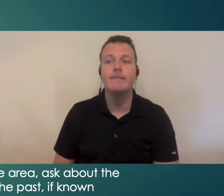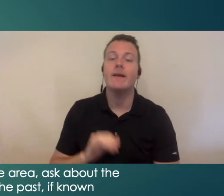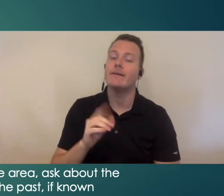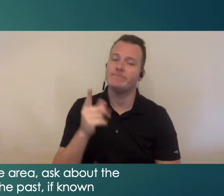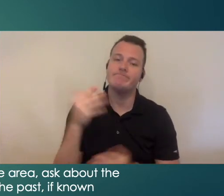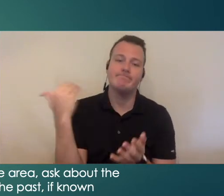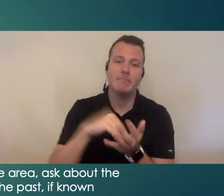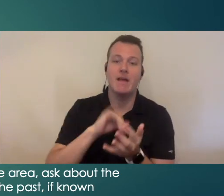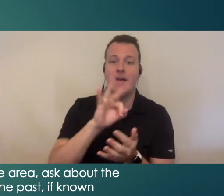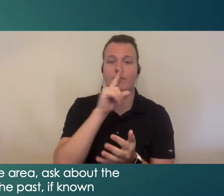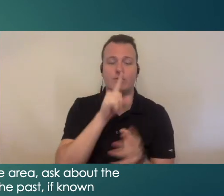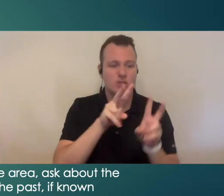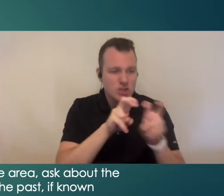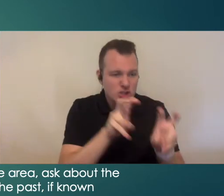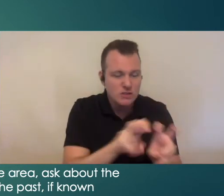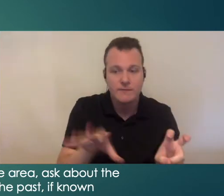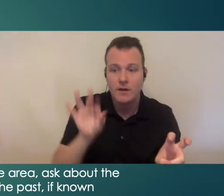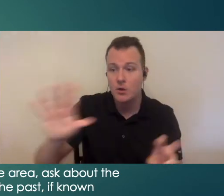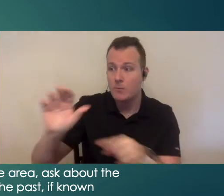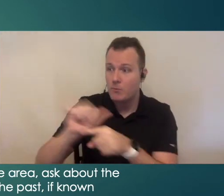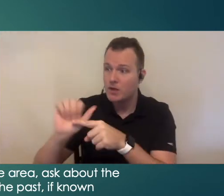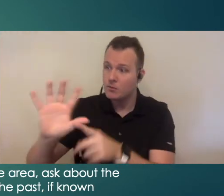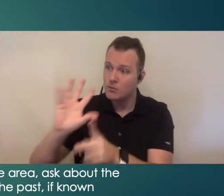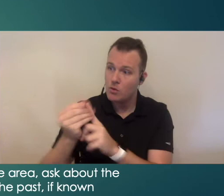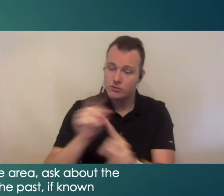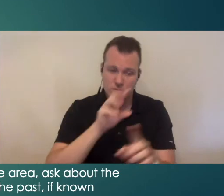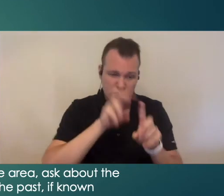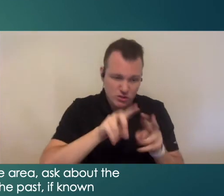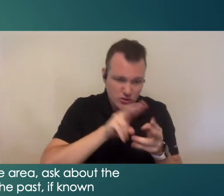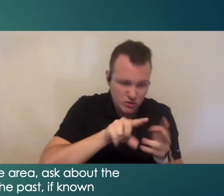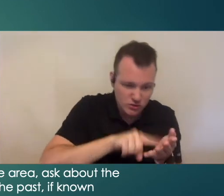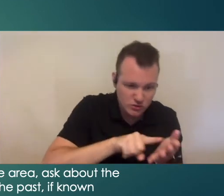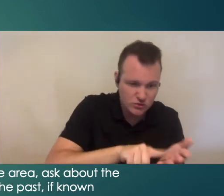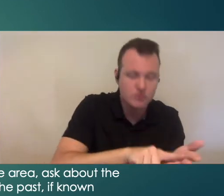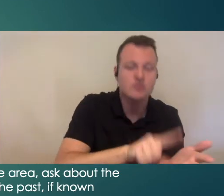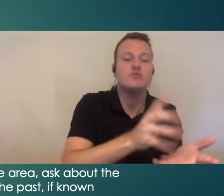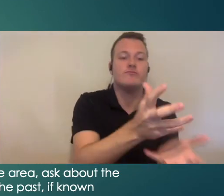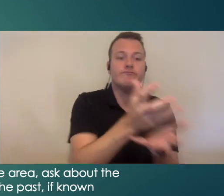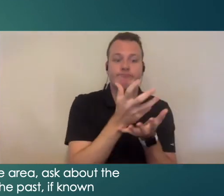culture, the better you're going to be able to fit in to that mold as well. And